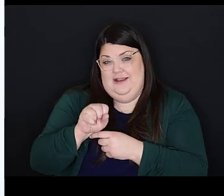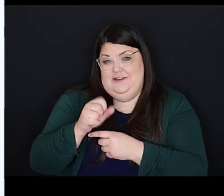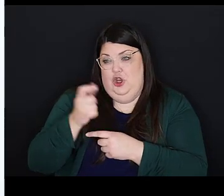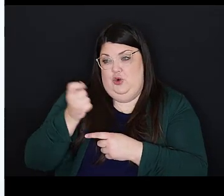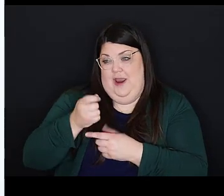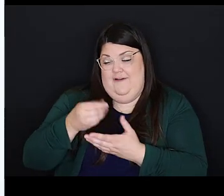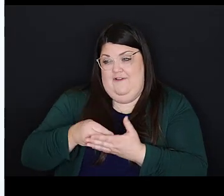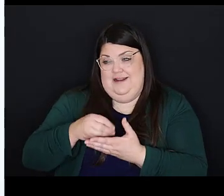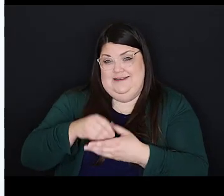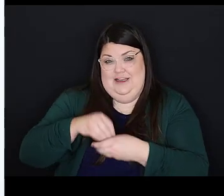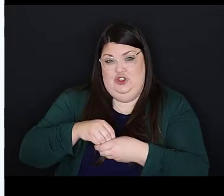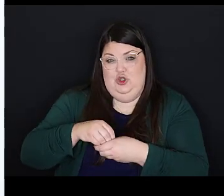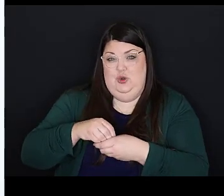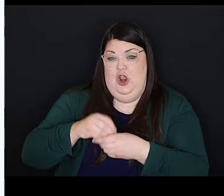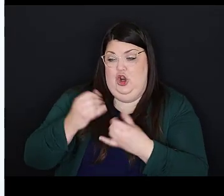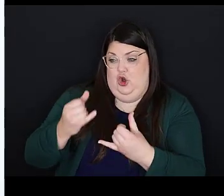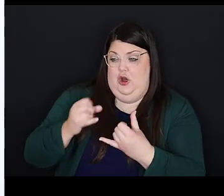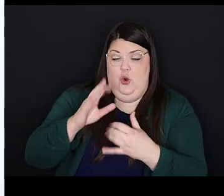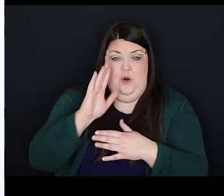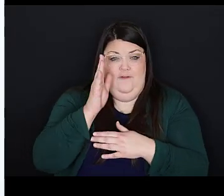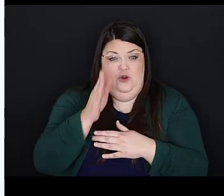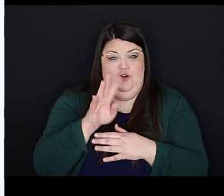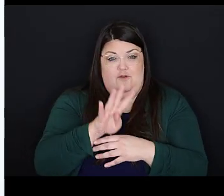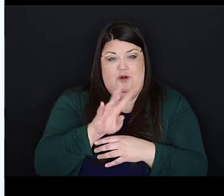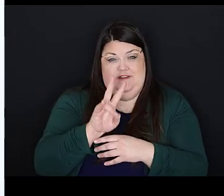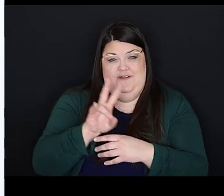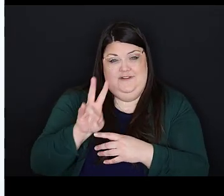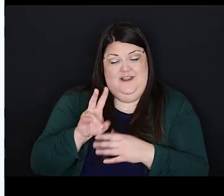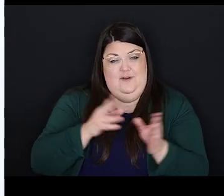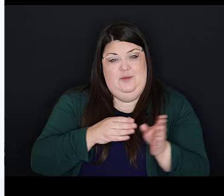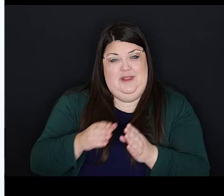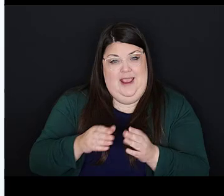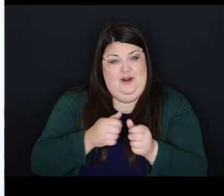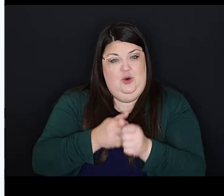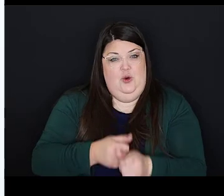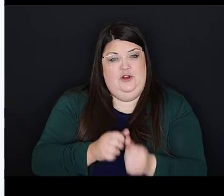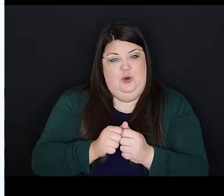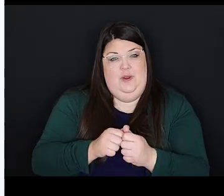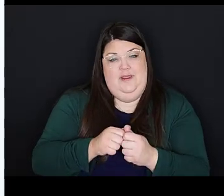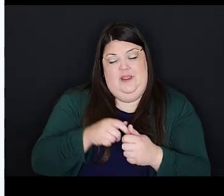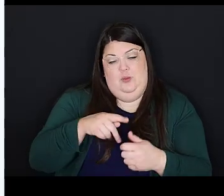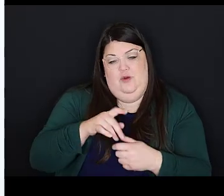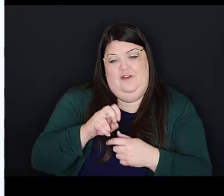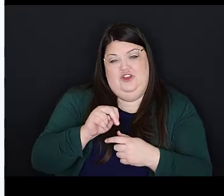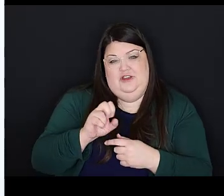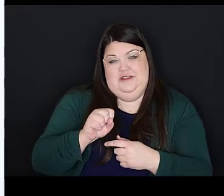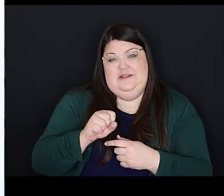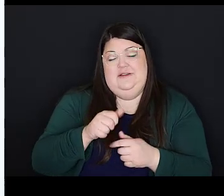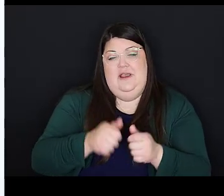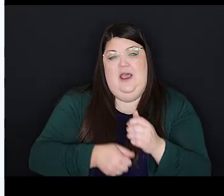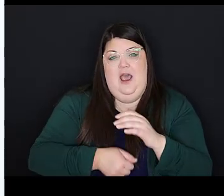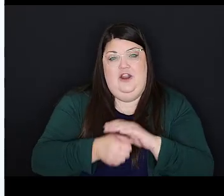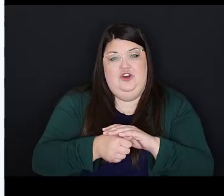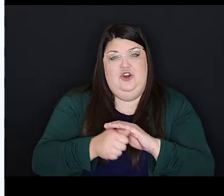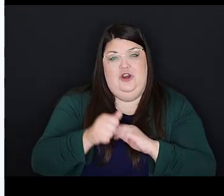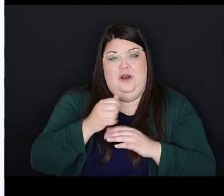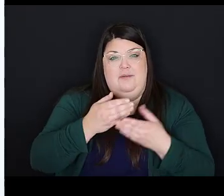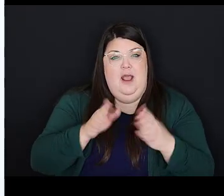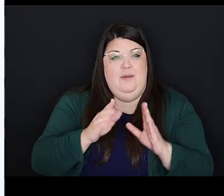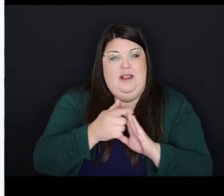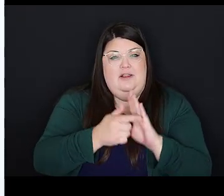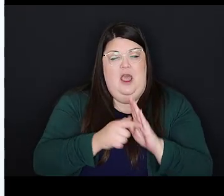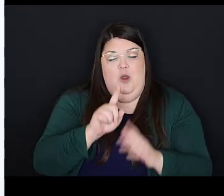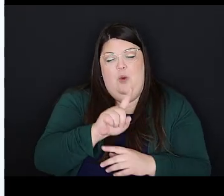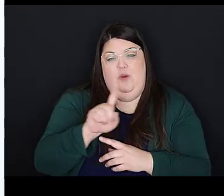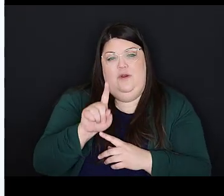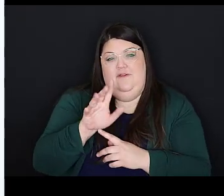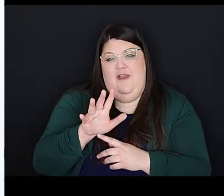a current or future 477 plan in accordance with the provisions of Public Law 115–93,